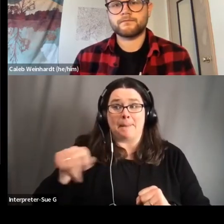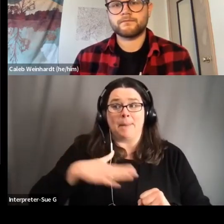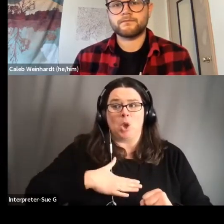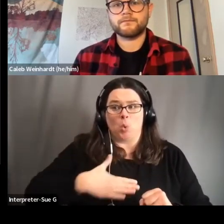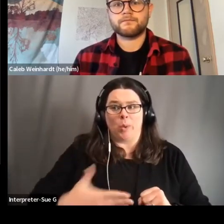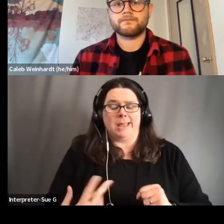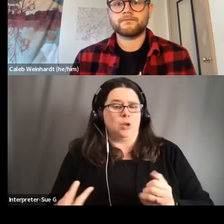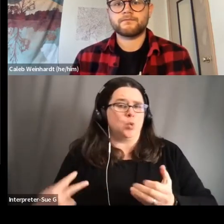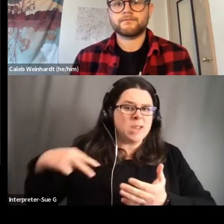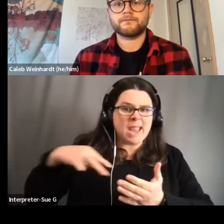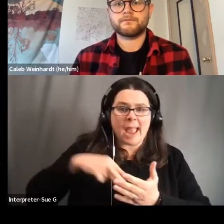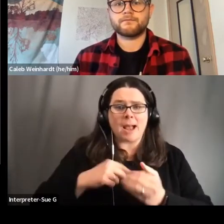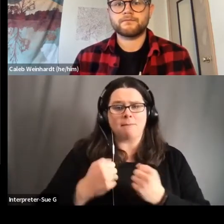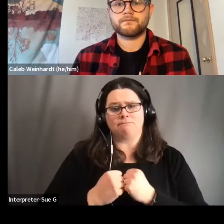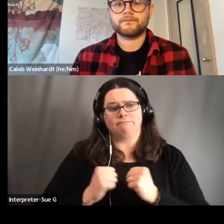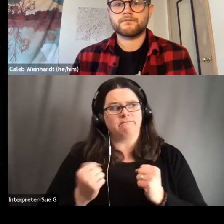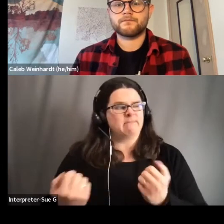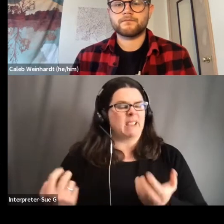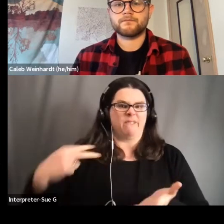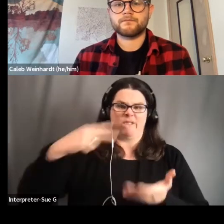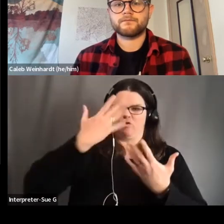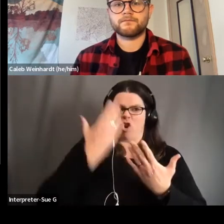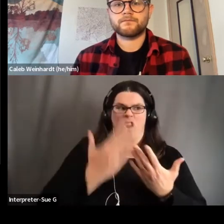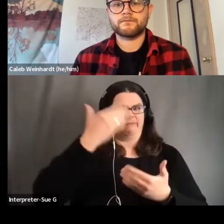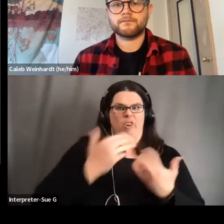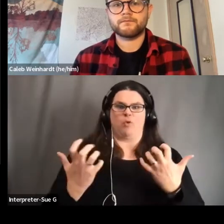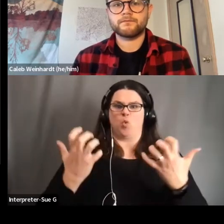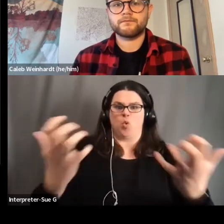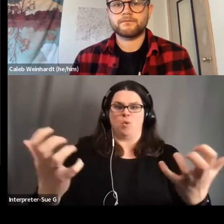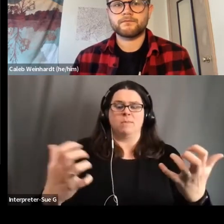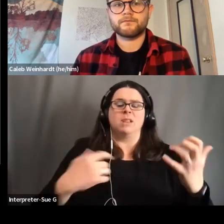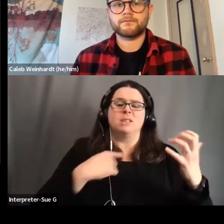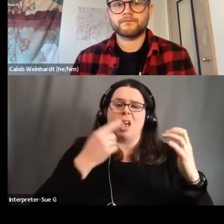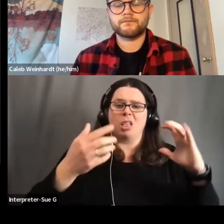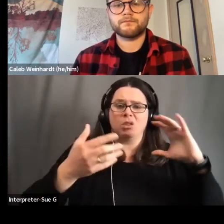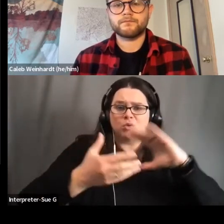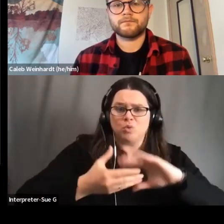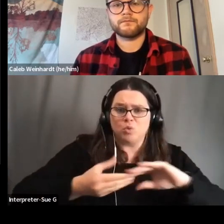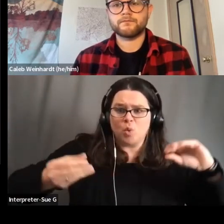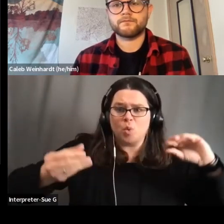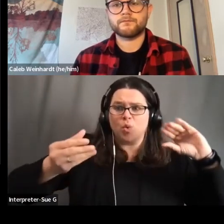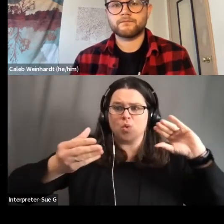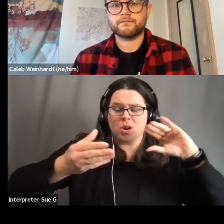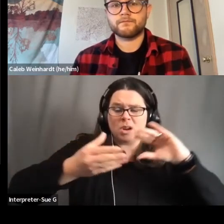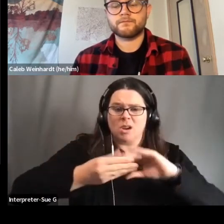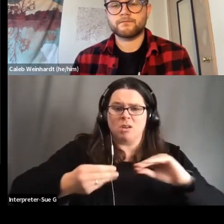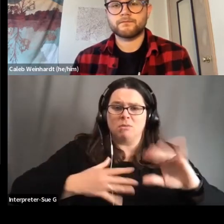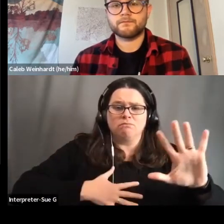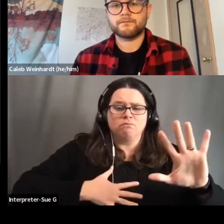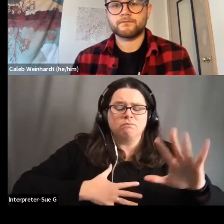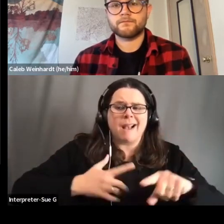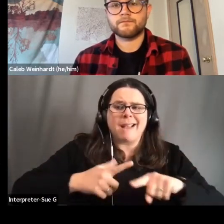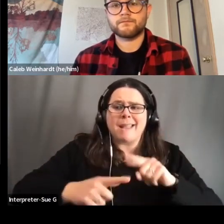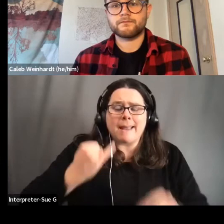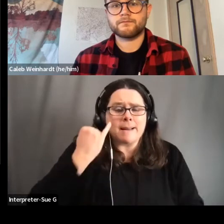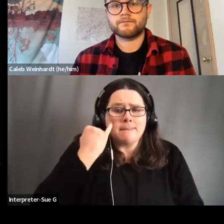in front of a roomful of people and tell a story that I cannot imagine having to relive